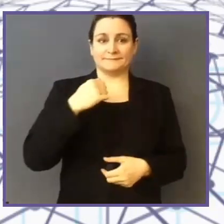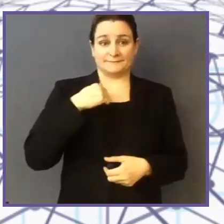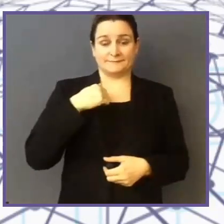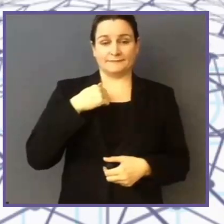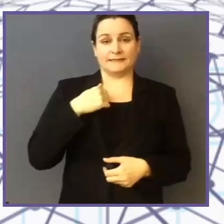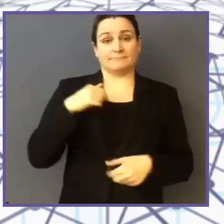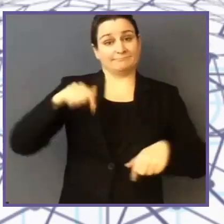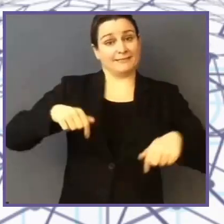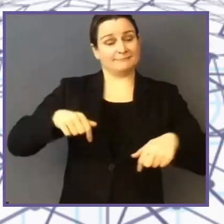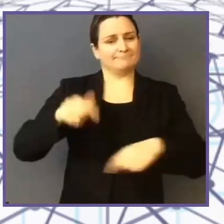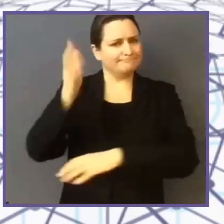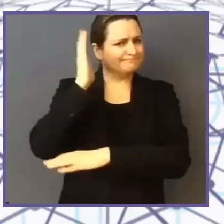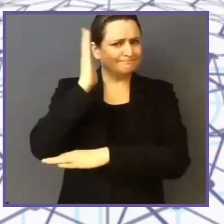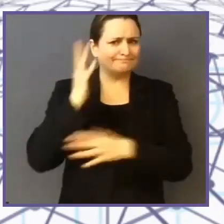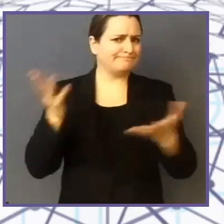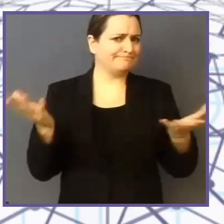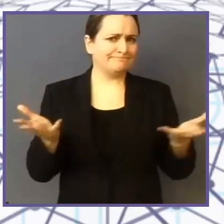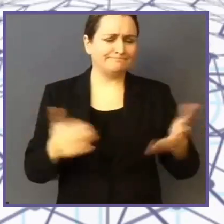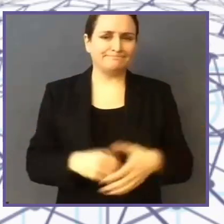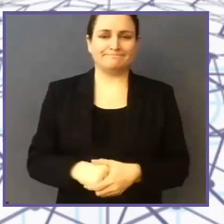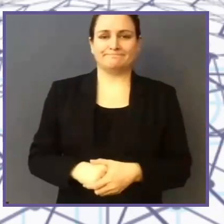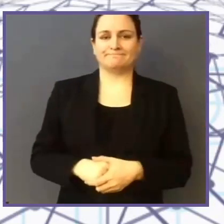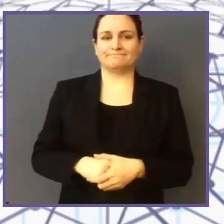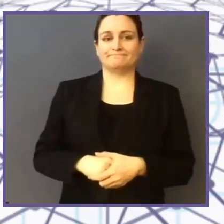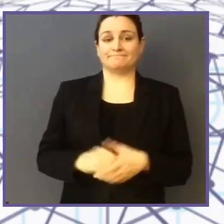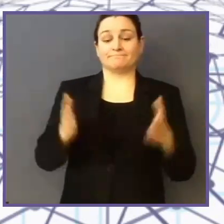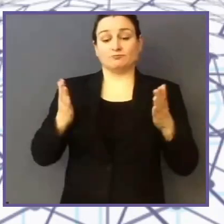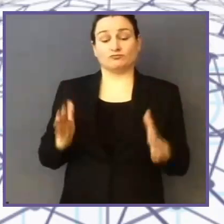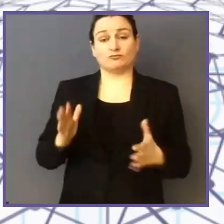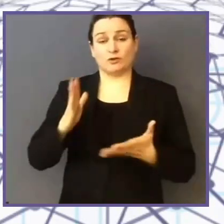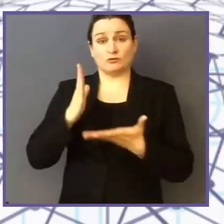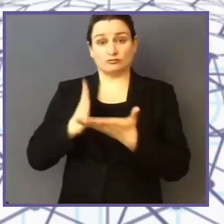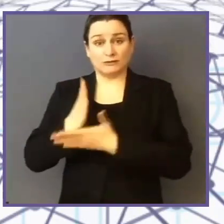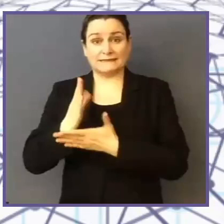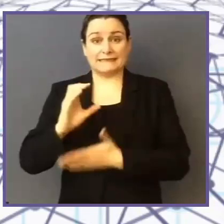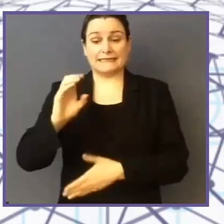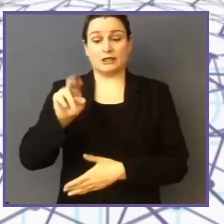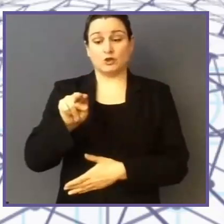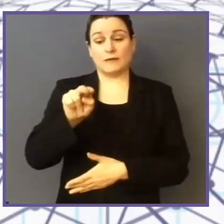The Convention on the Rights of Persons with Disabilities has been a tangible recognition